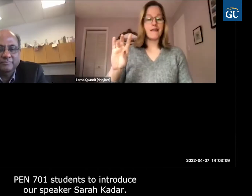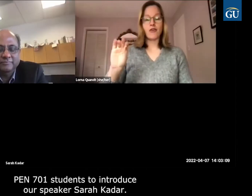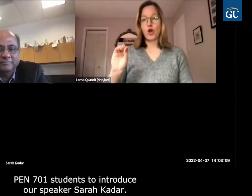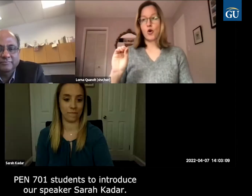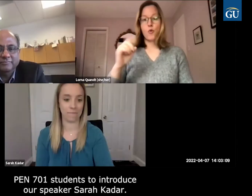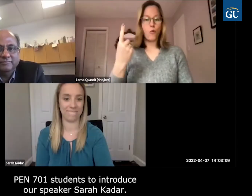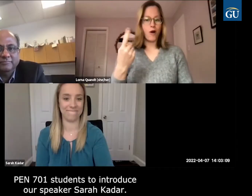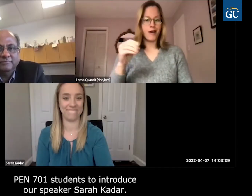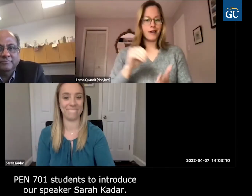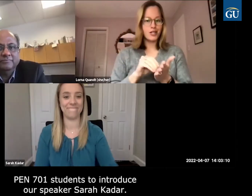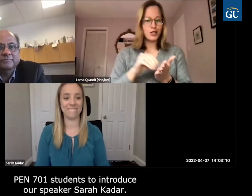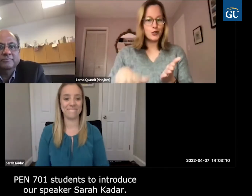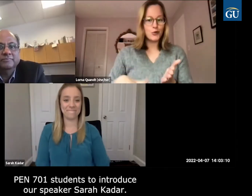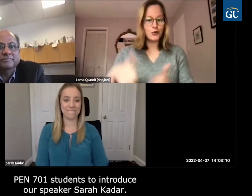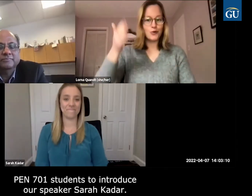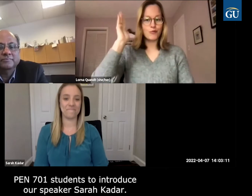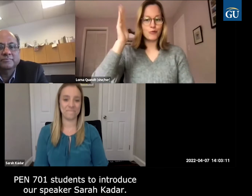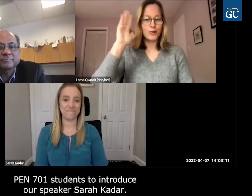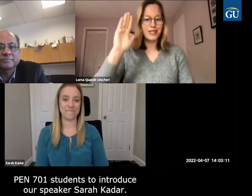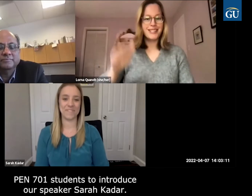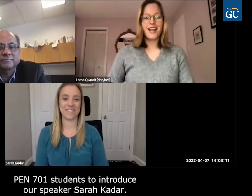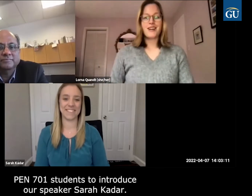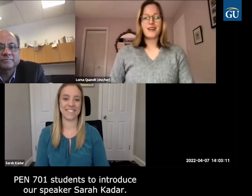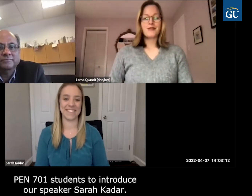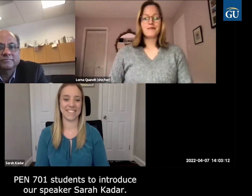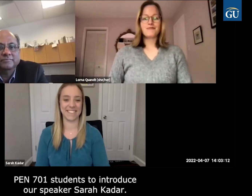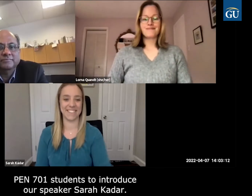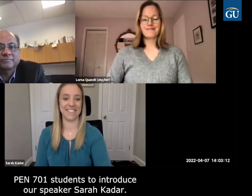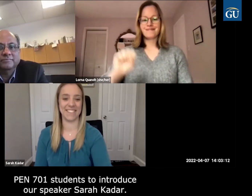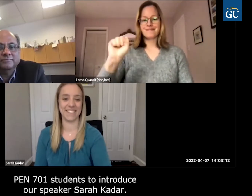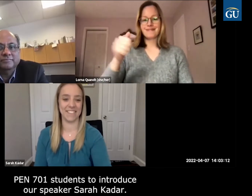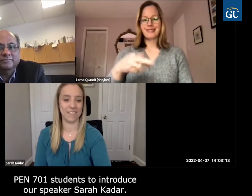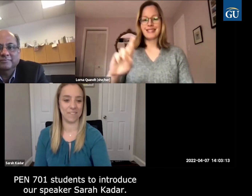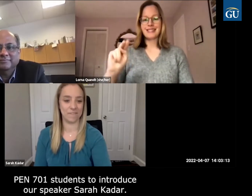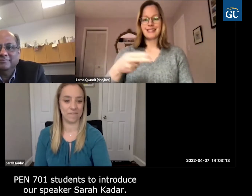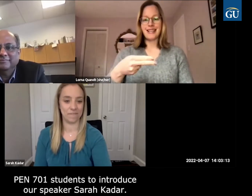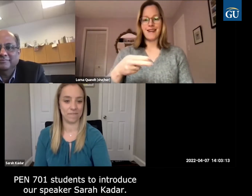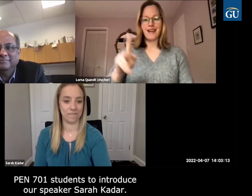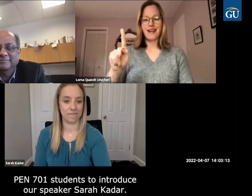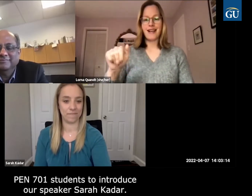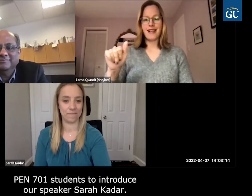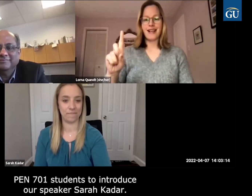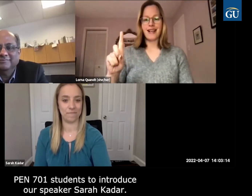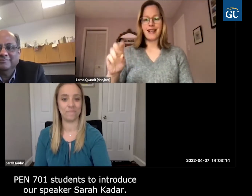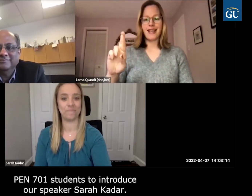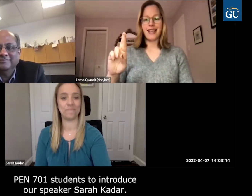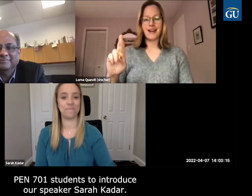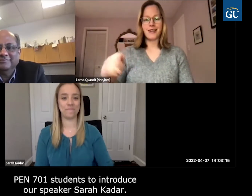pen 701 student